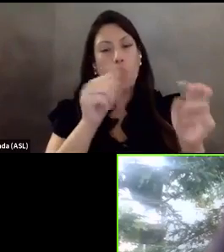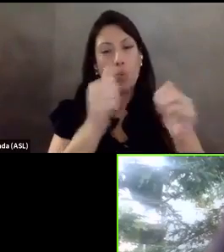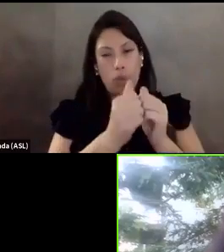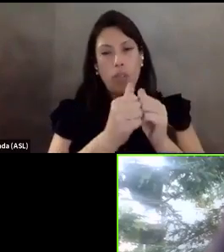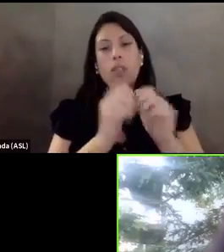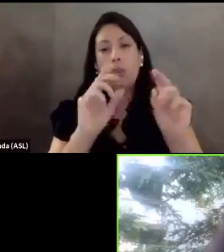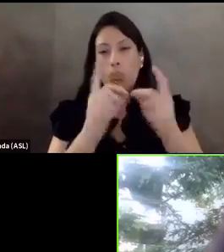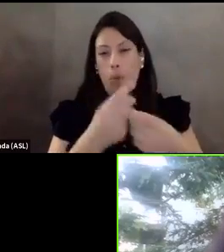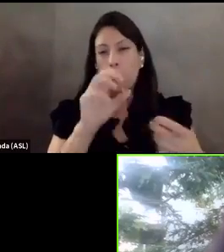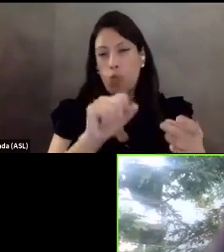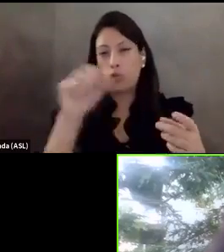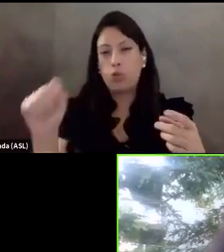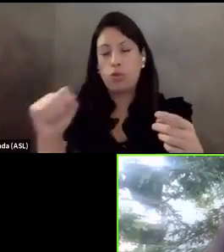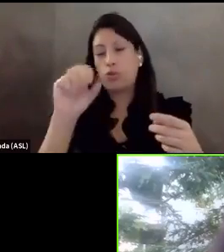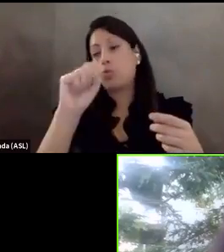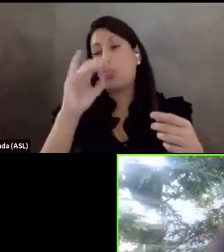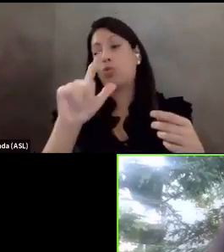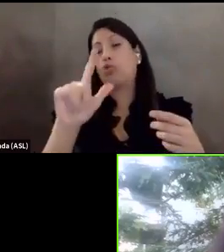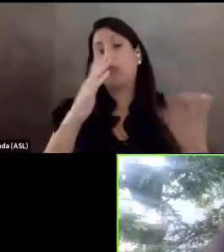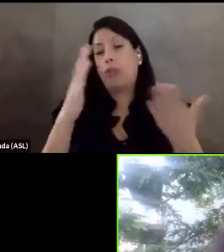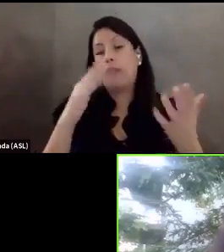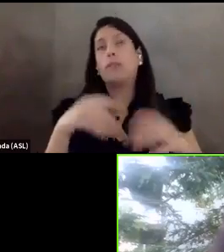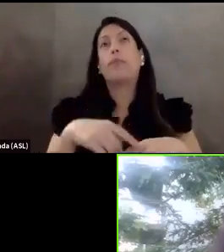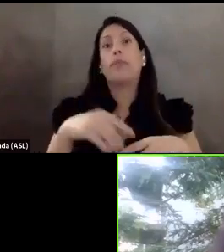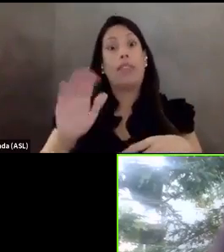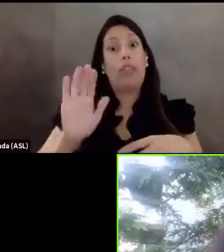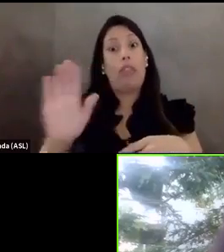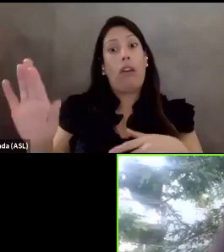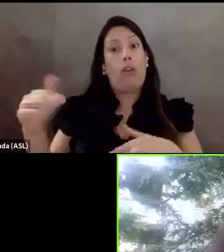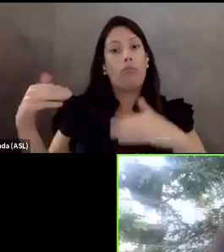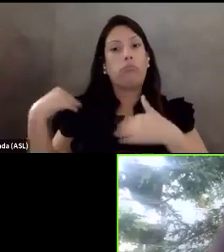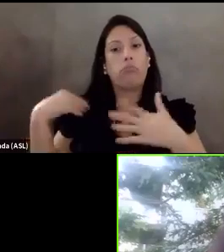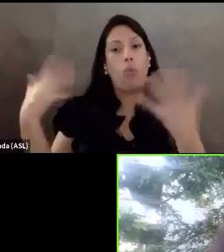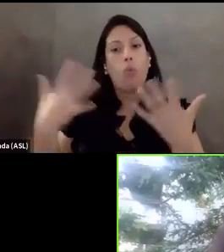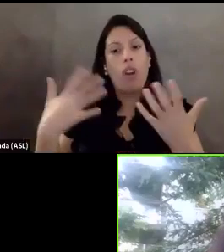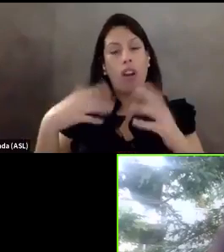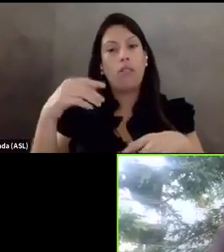They're in charge of providing recommendations, guidance, licensing, et